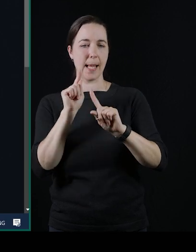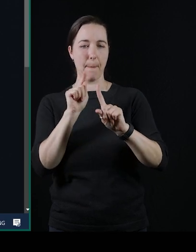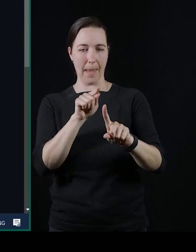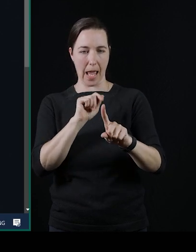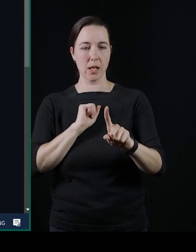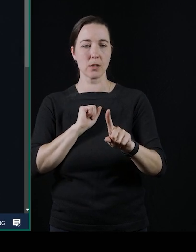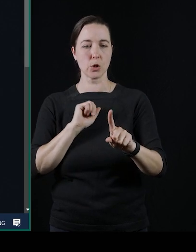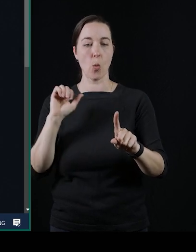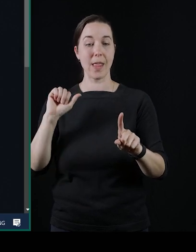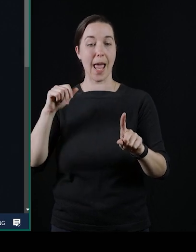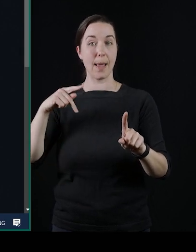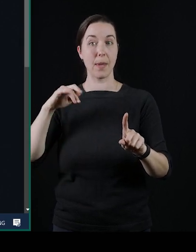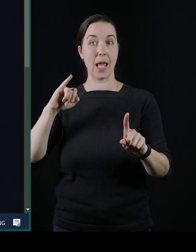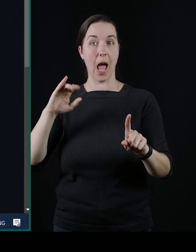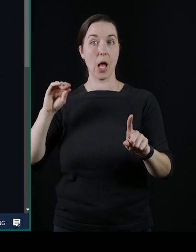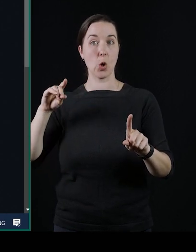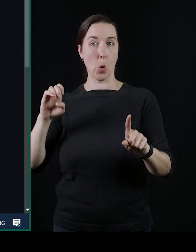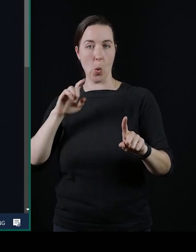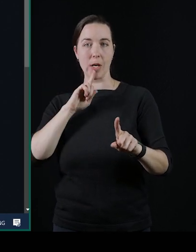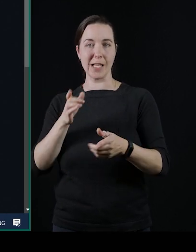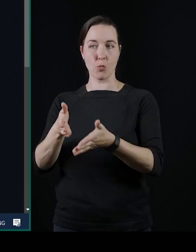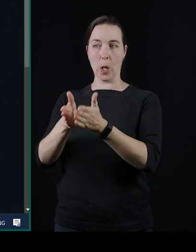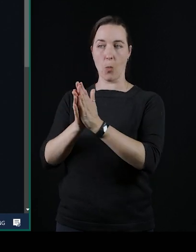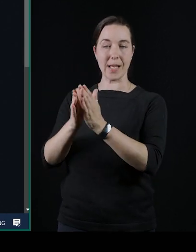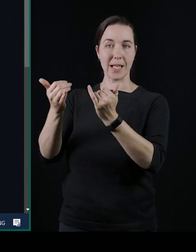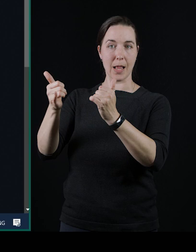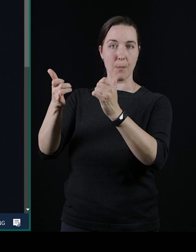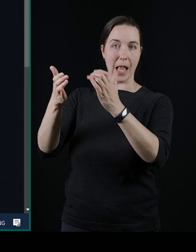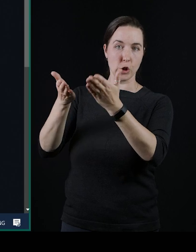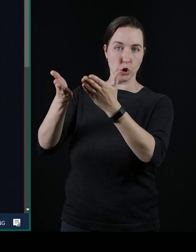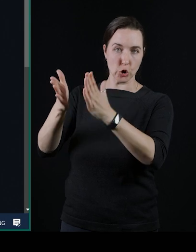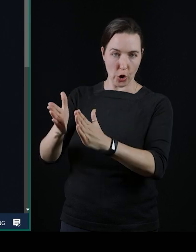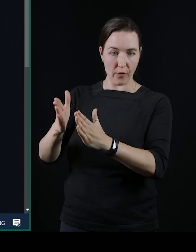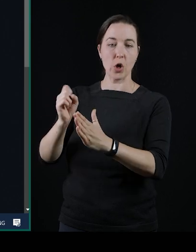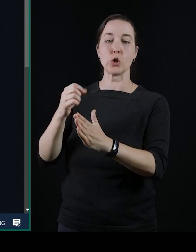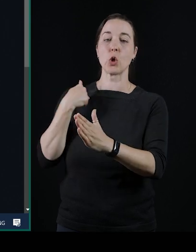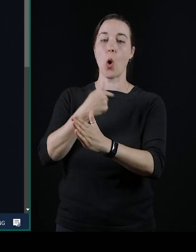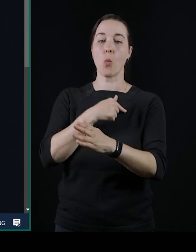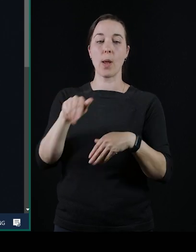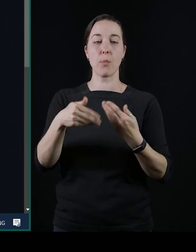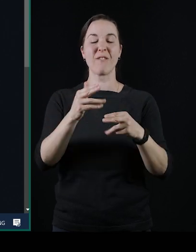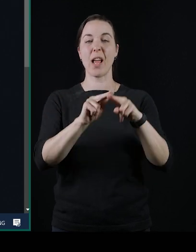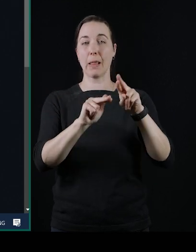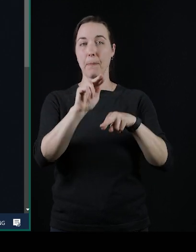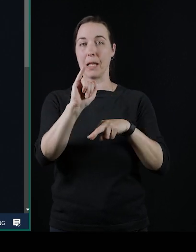So the API is called request multi-player server. So we provide the build ID, right?